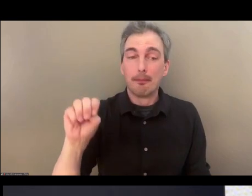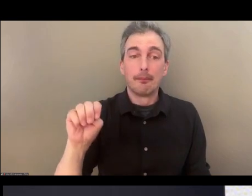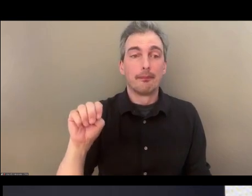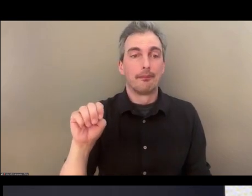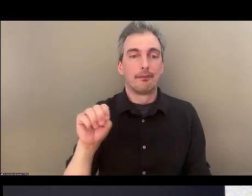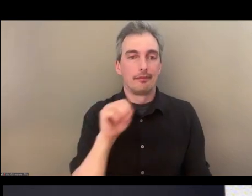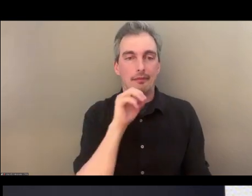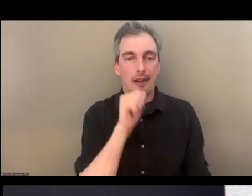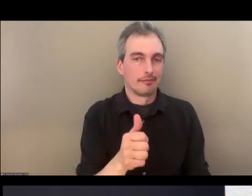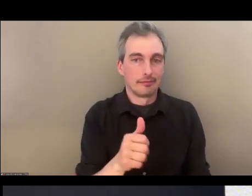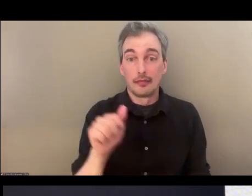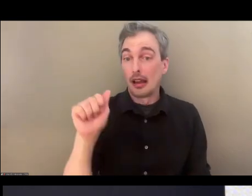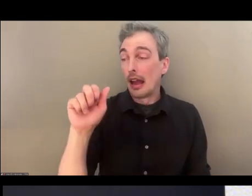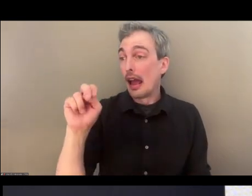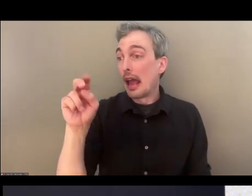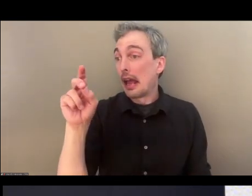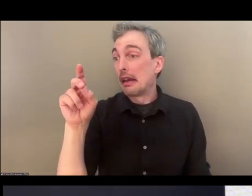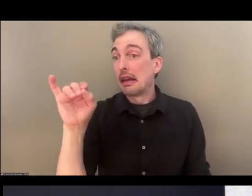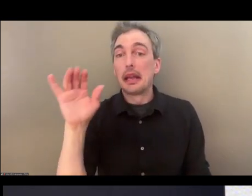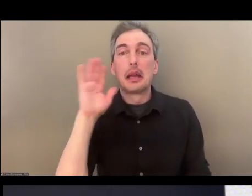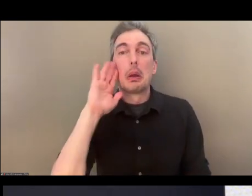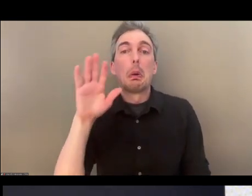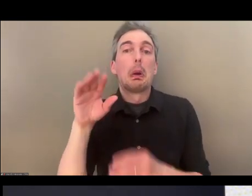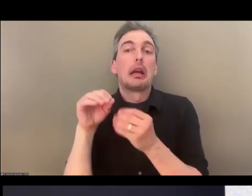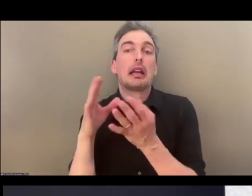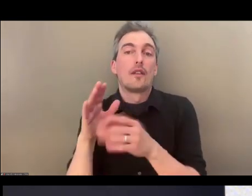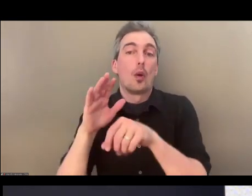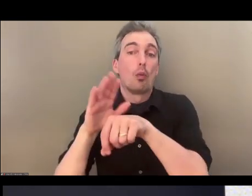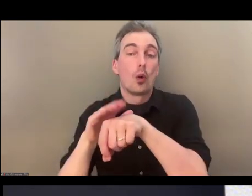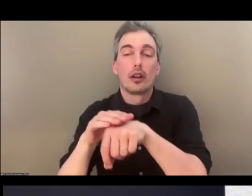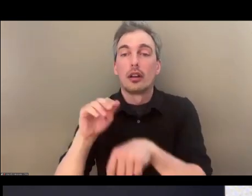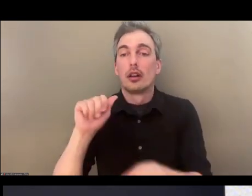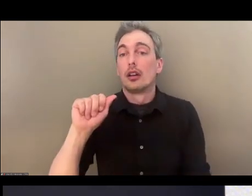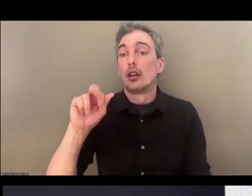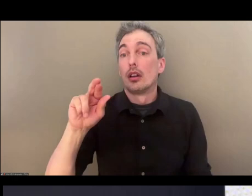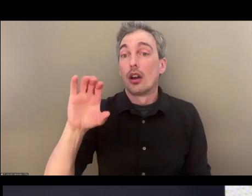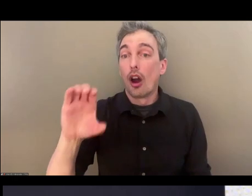And Arc ToolKit will give you a warning. Which is cool. I didn't picture that all up here.